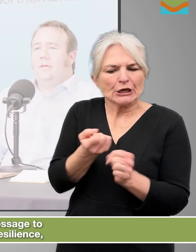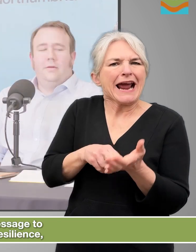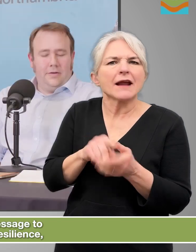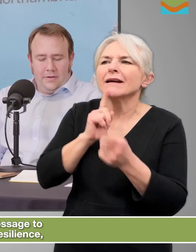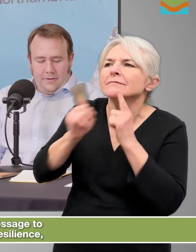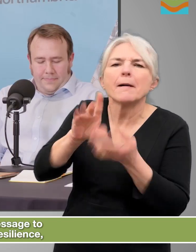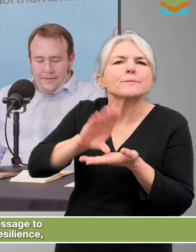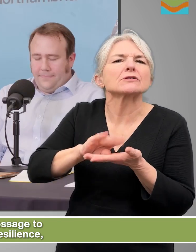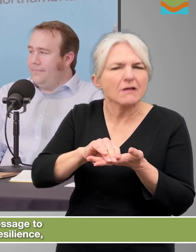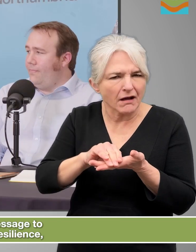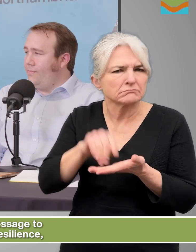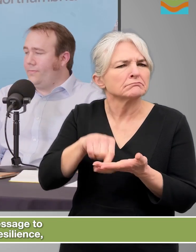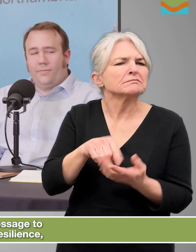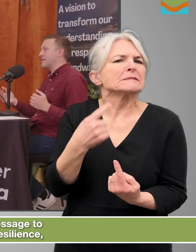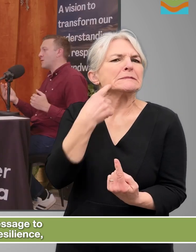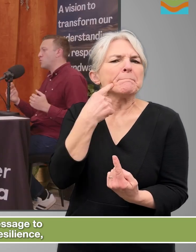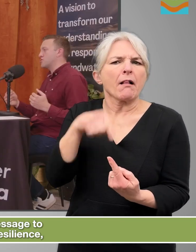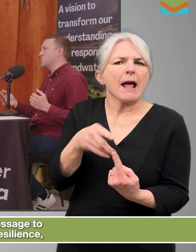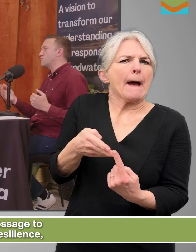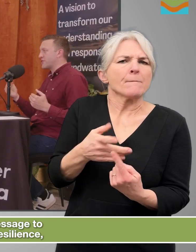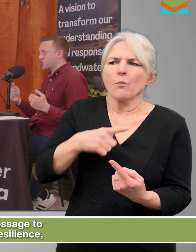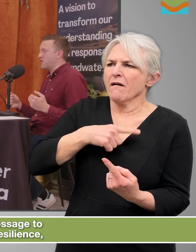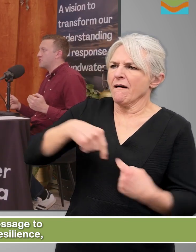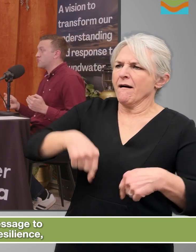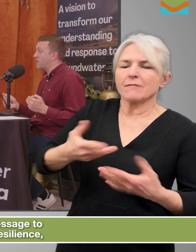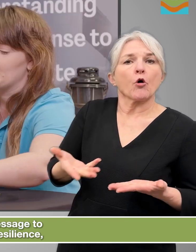This podcast has one simple message to normalise the conversation on resilience,